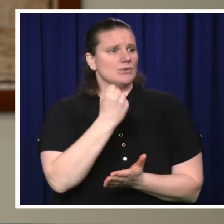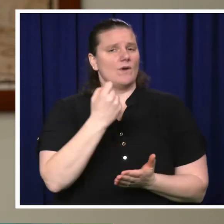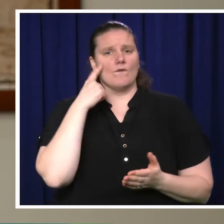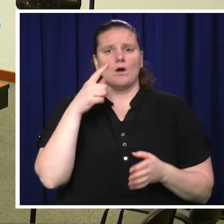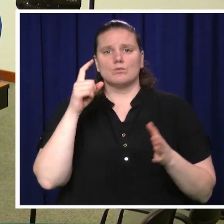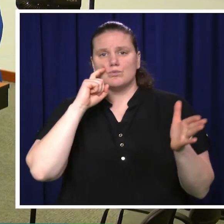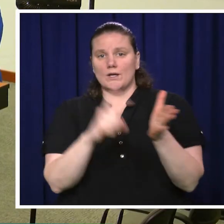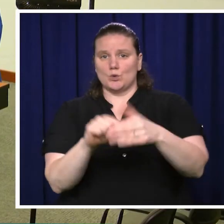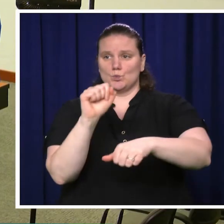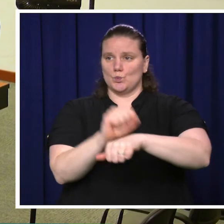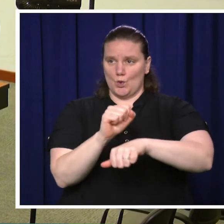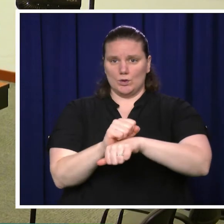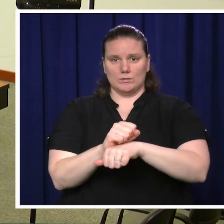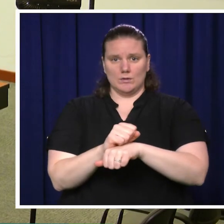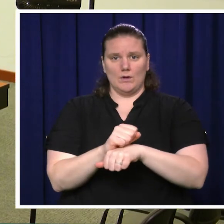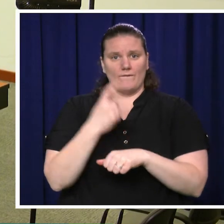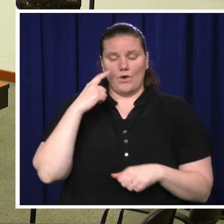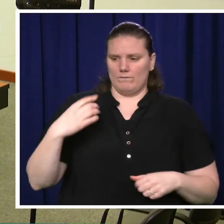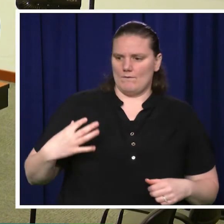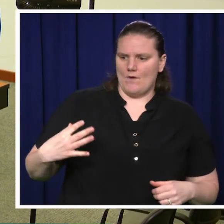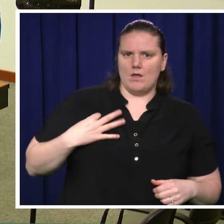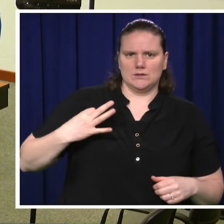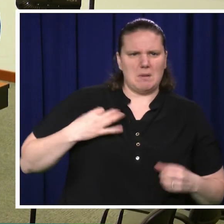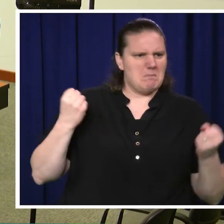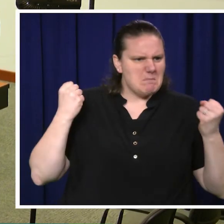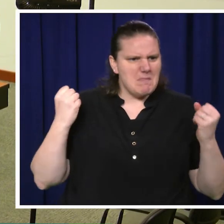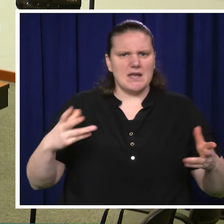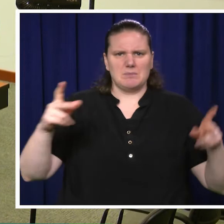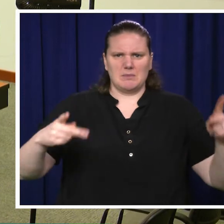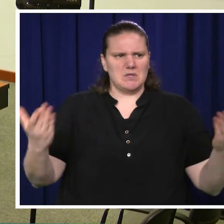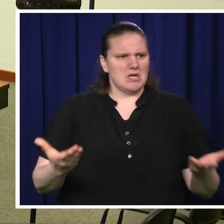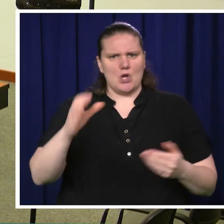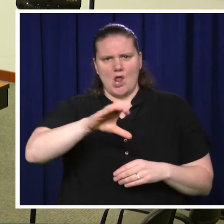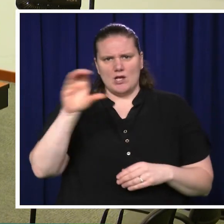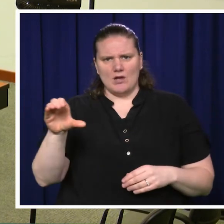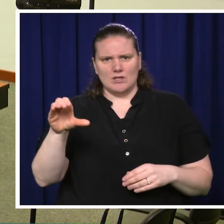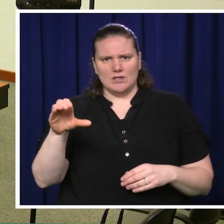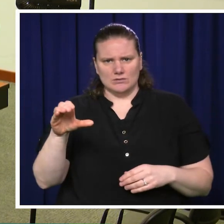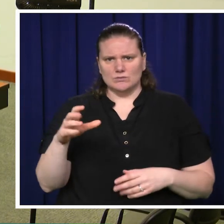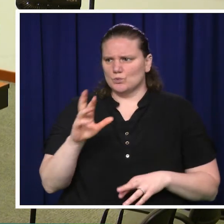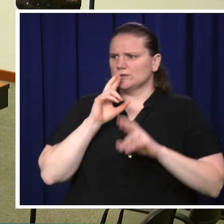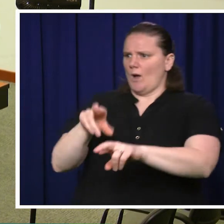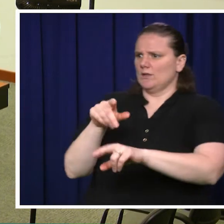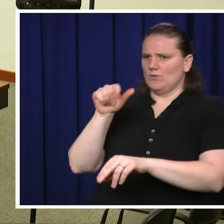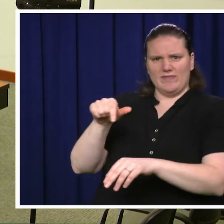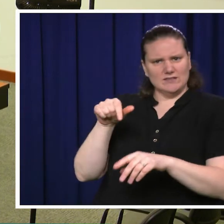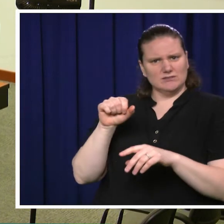I want to take this opportunity to recognize the extraordinary work and volunteerism being done by so many in Clark County in